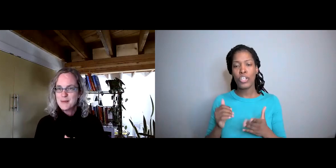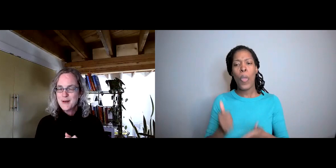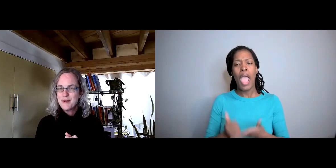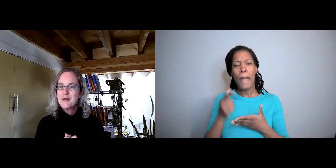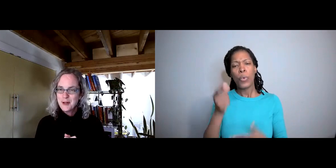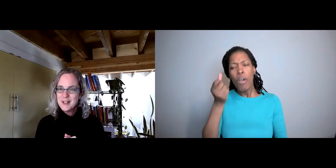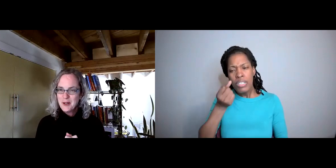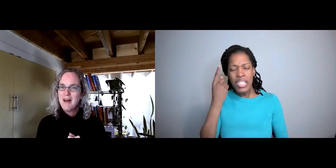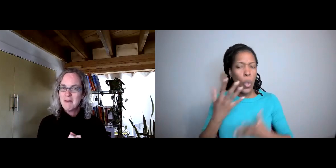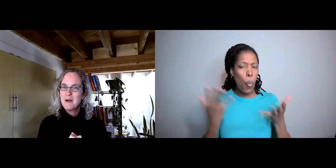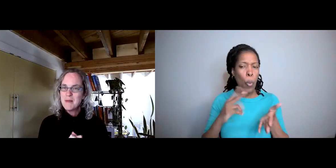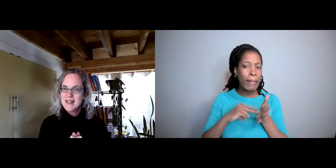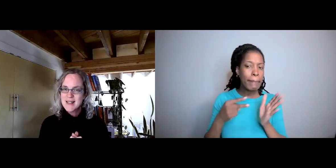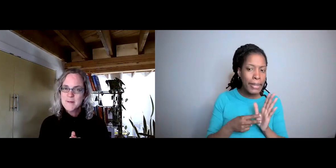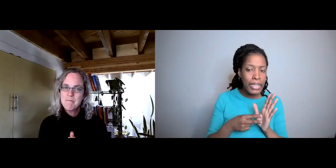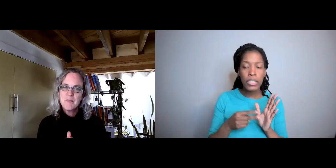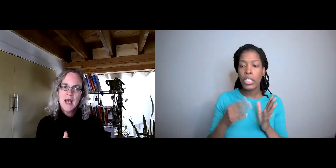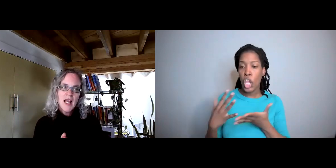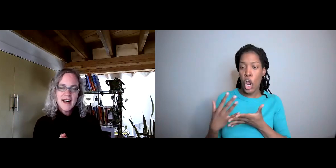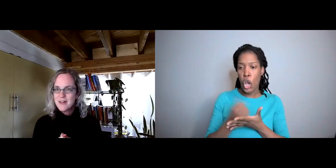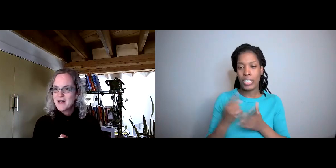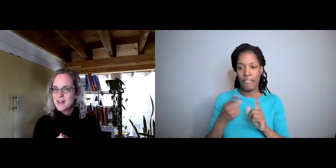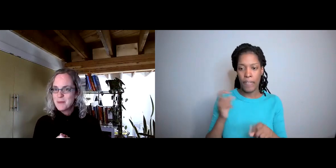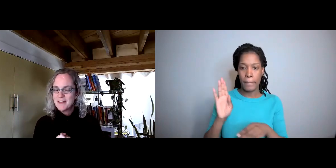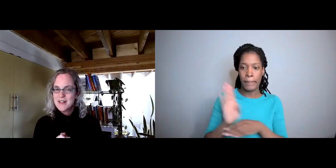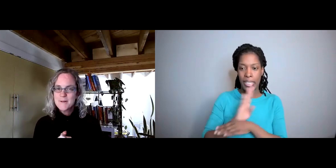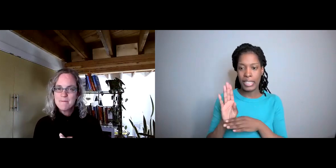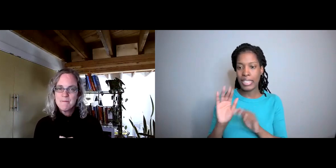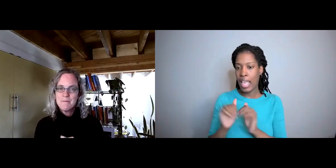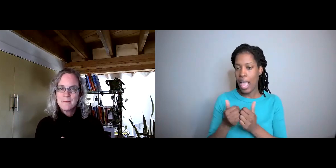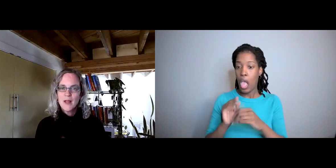your earnings you'll have from your business, and how that affects your benefits.